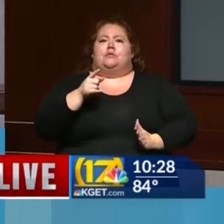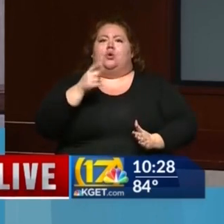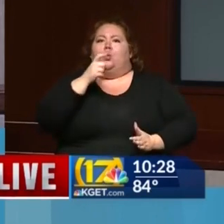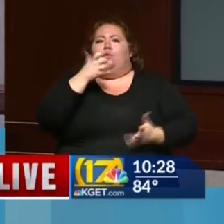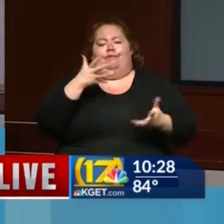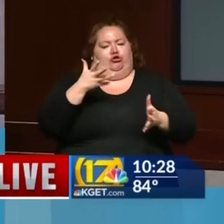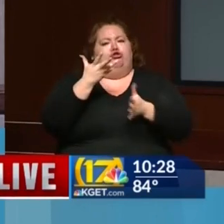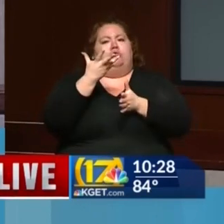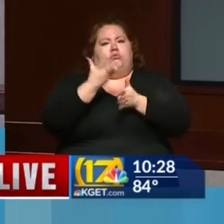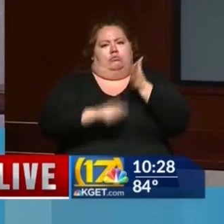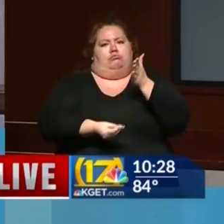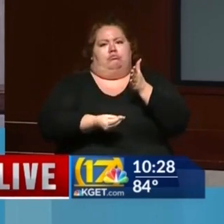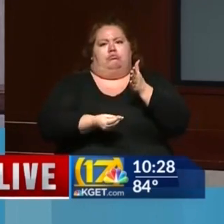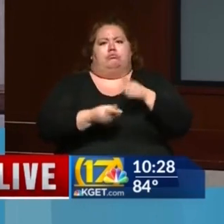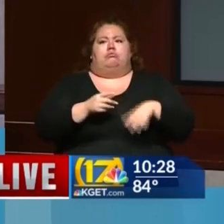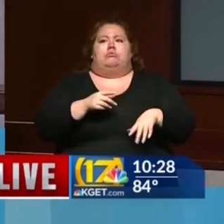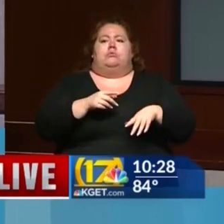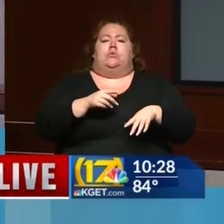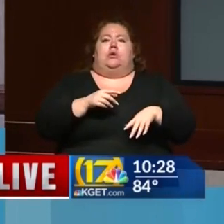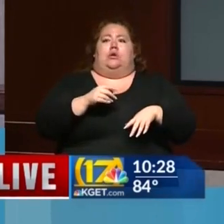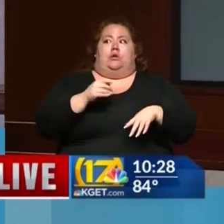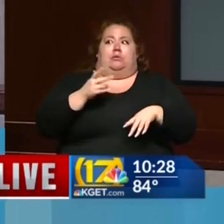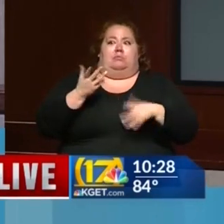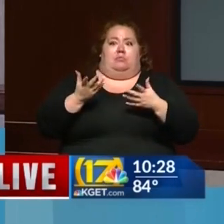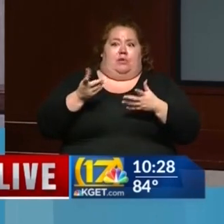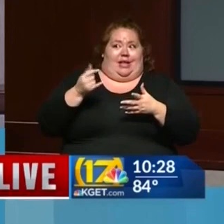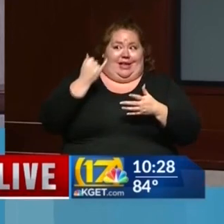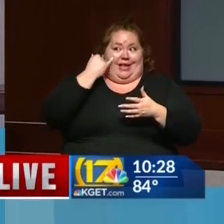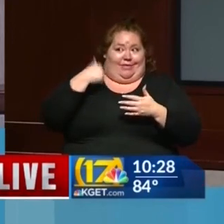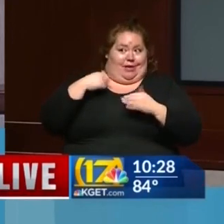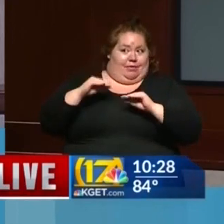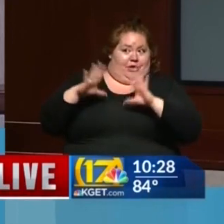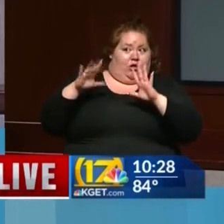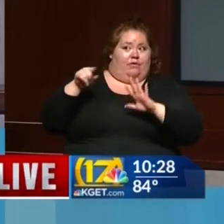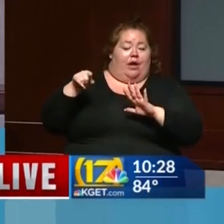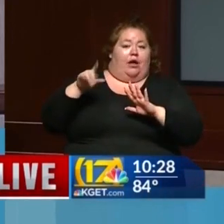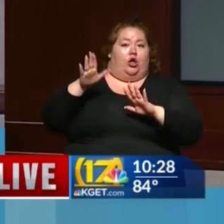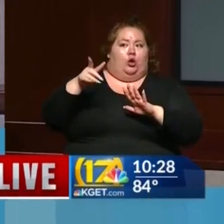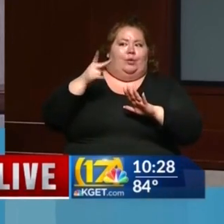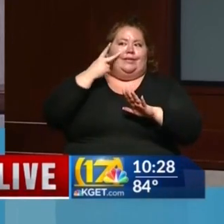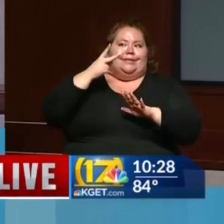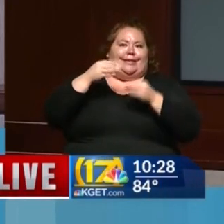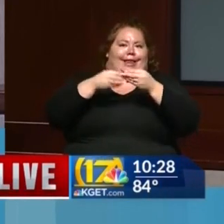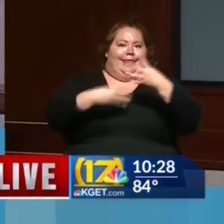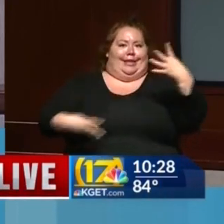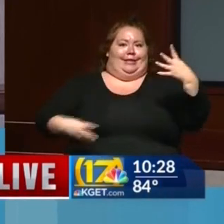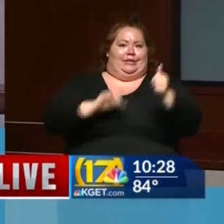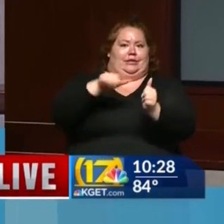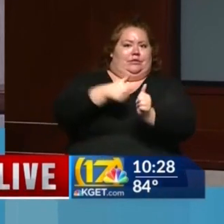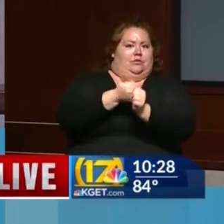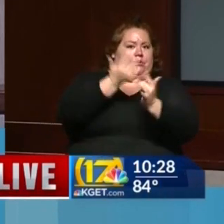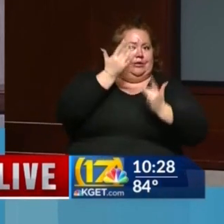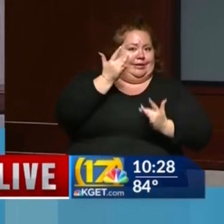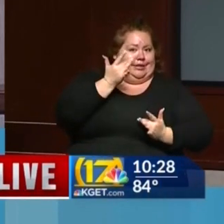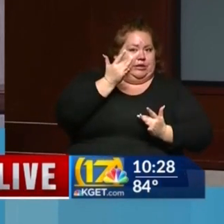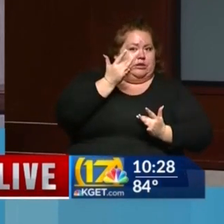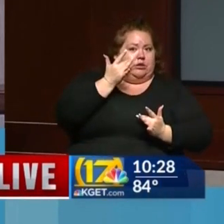YOU TO ANOTHER DASHBOARD THAT IS SPECIFICALLY OF ALL OF THE RESIDENTS WHO HAVE UNFORTUNATELY DIED FROM COVID-19. IF WE ARE TALKING ABOUT THE SAME THING, WHEN YOU ARE LOOKING AT